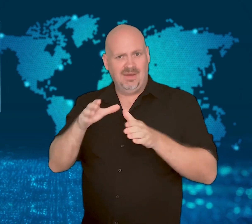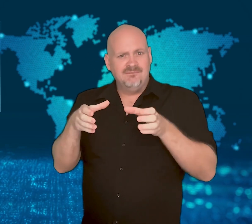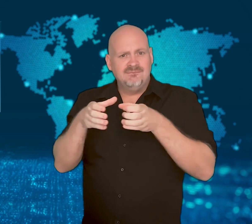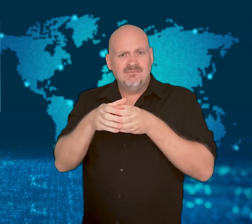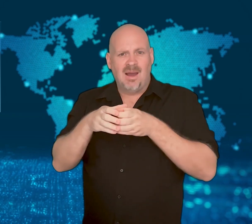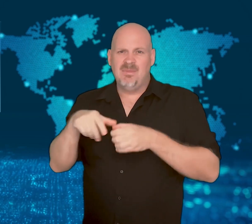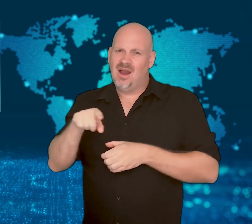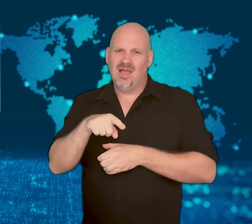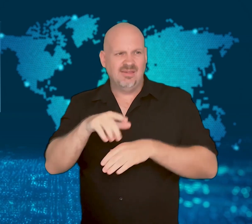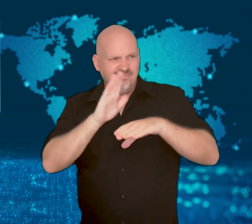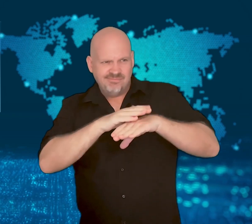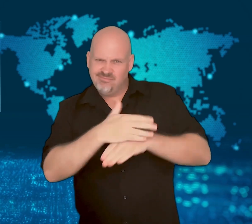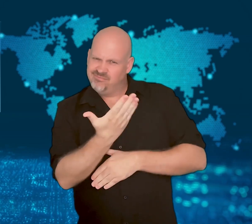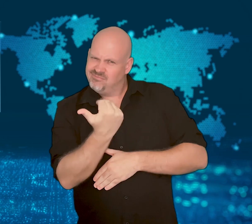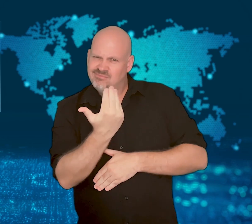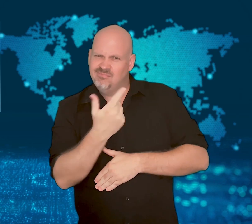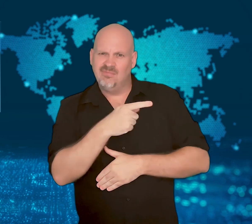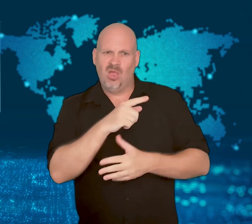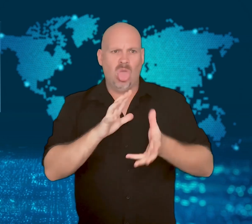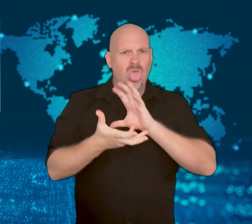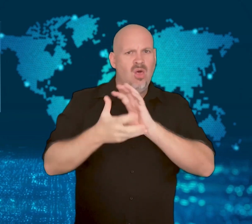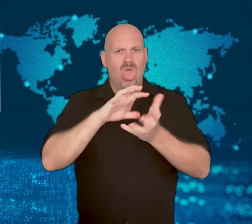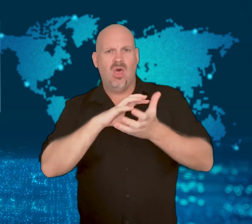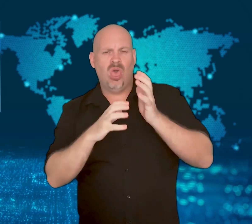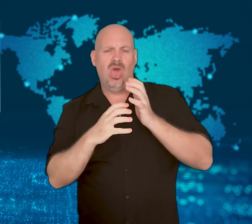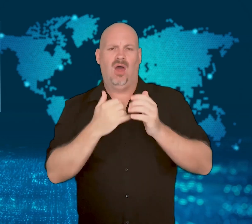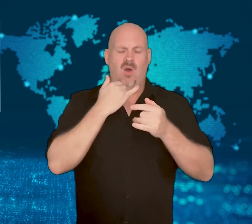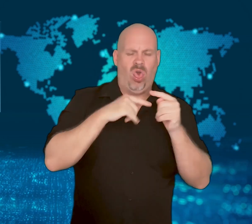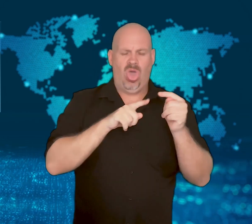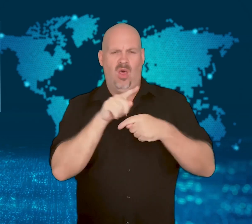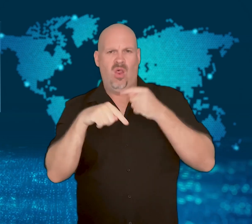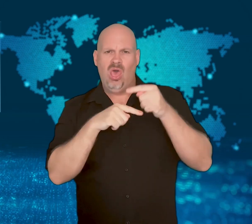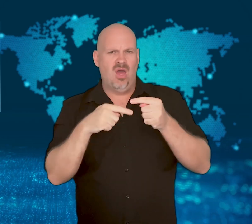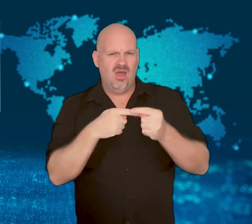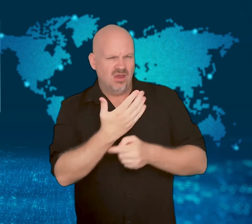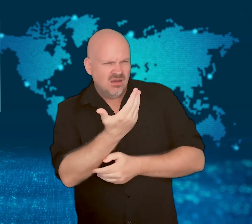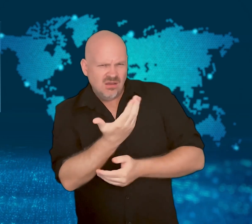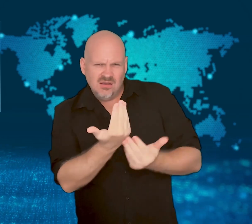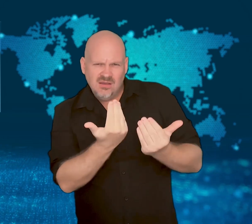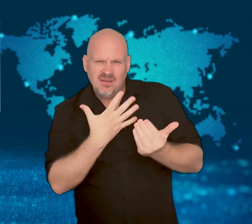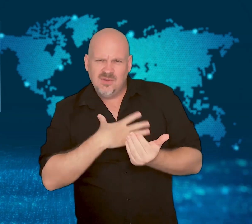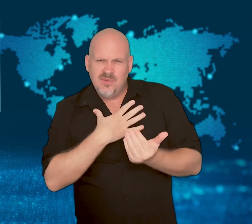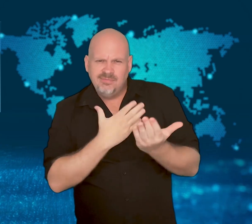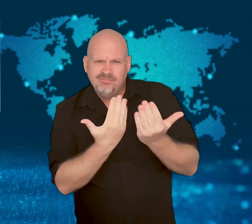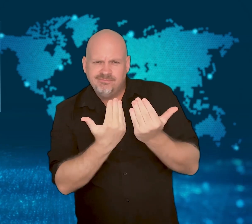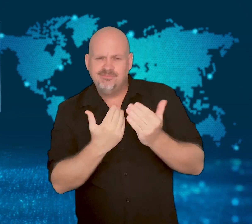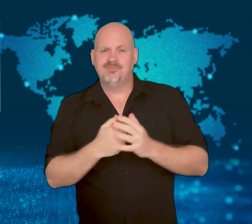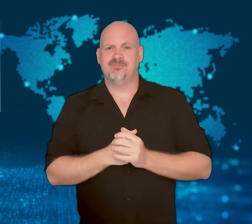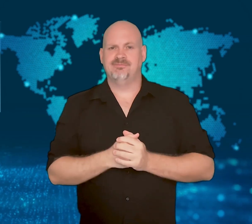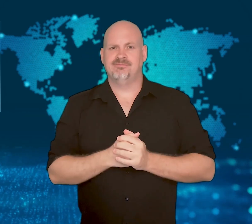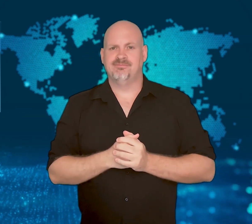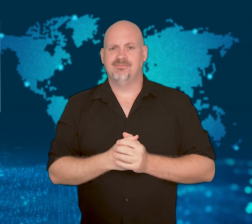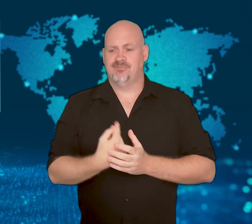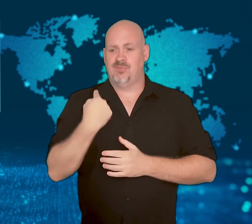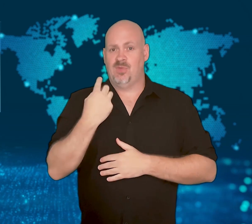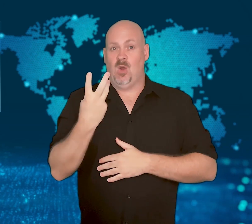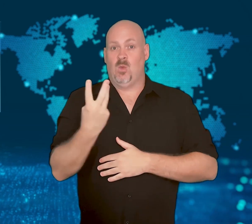sought for him to correct his errors.